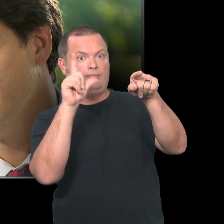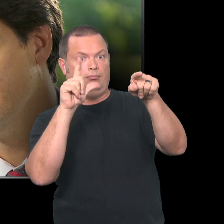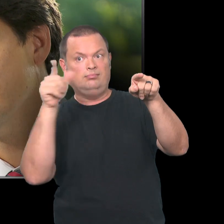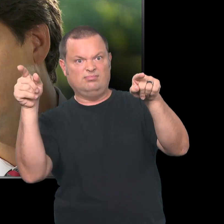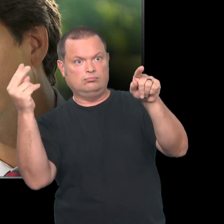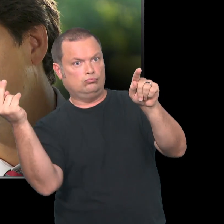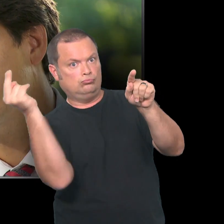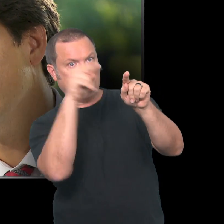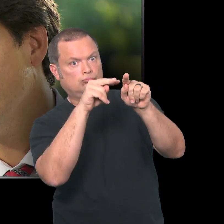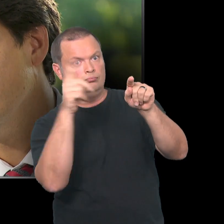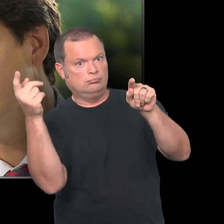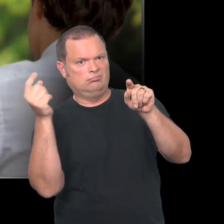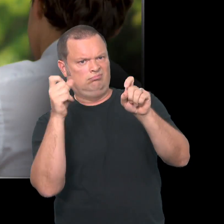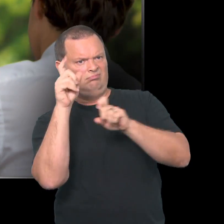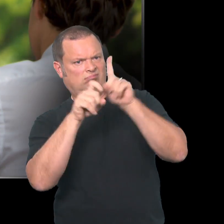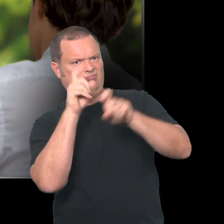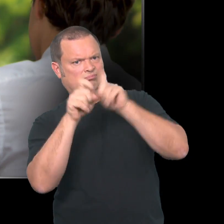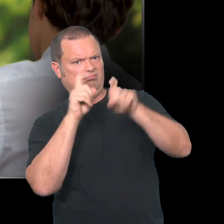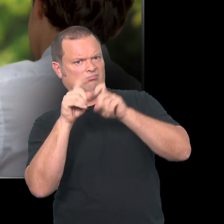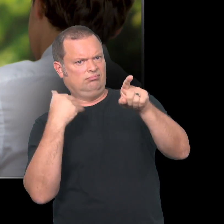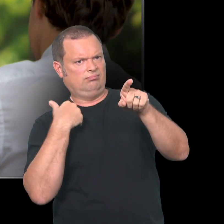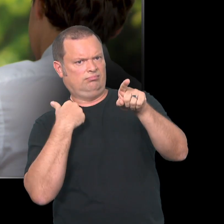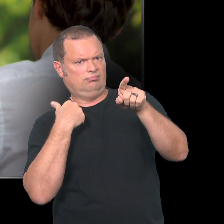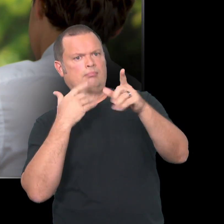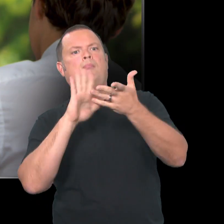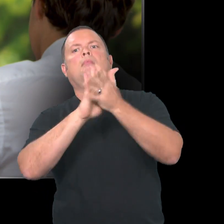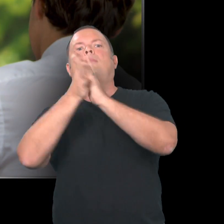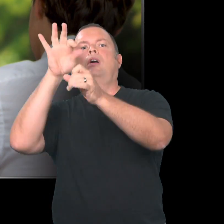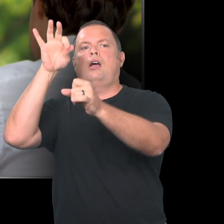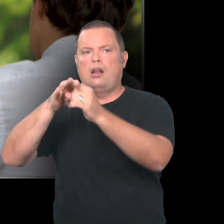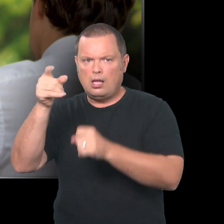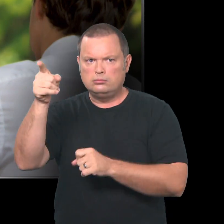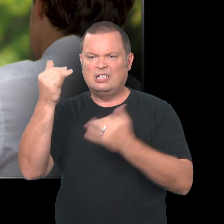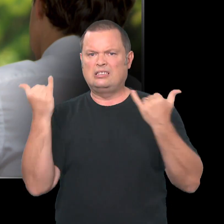by questioning those same areas on your party.